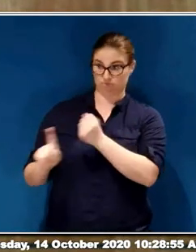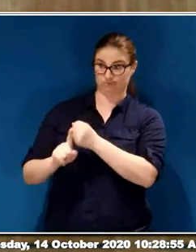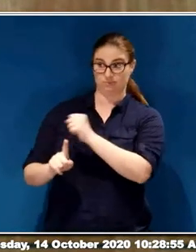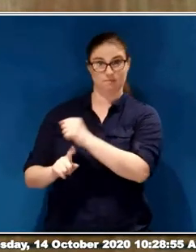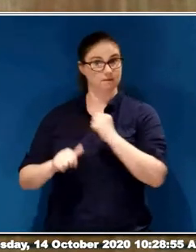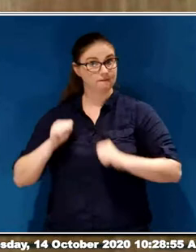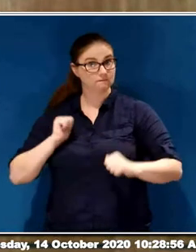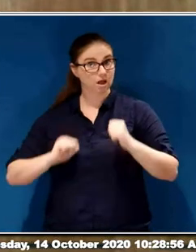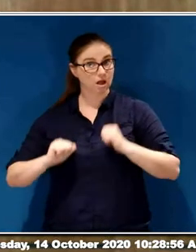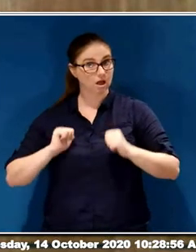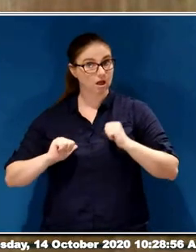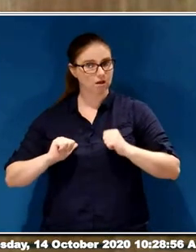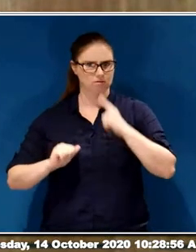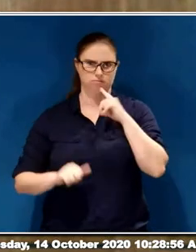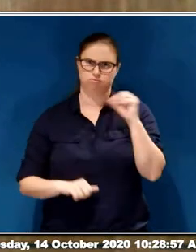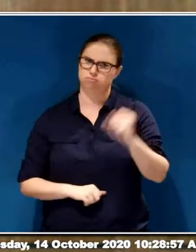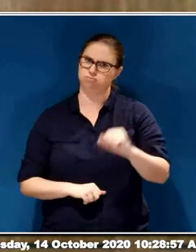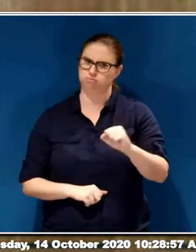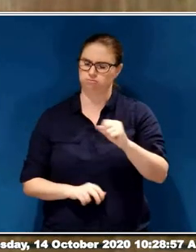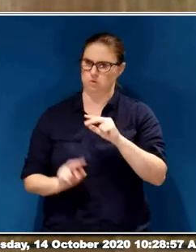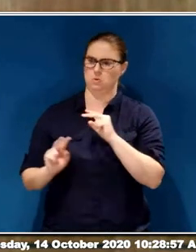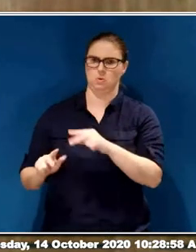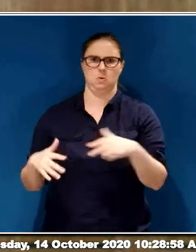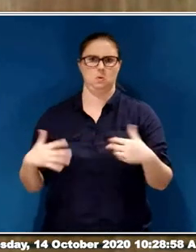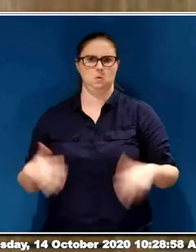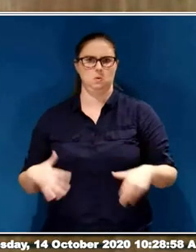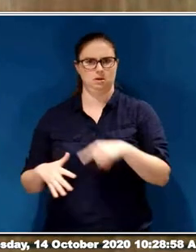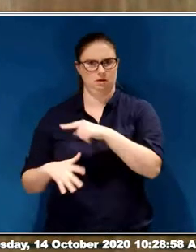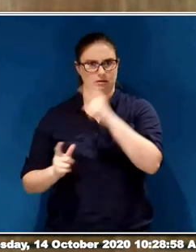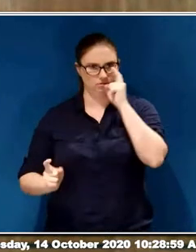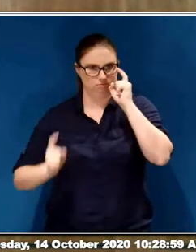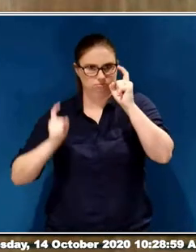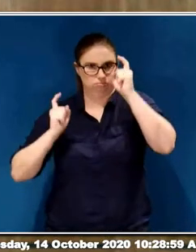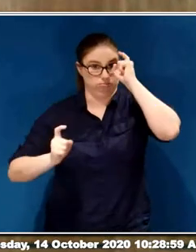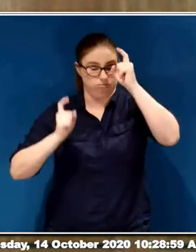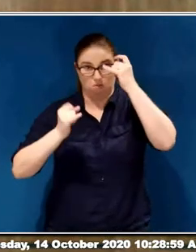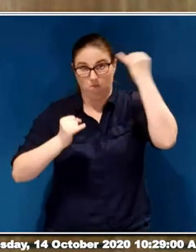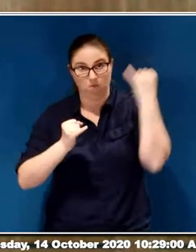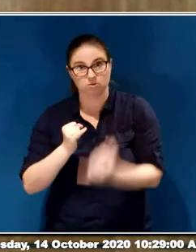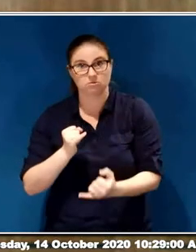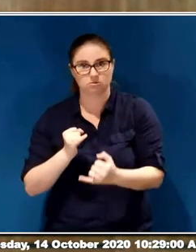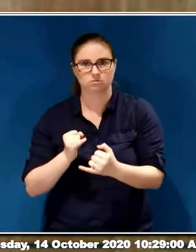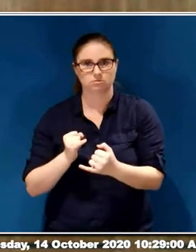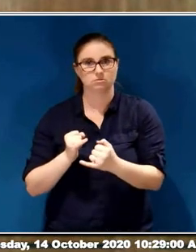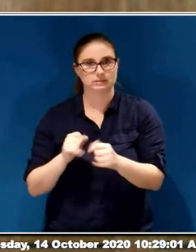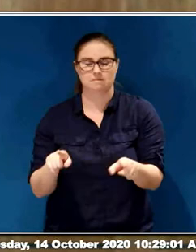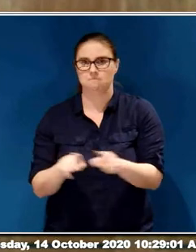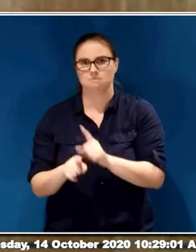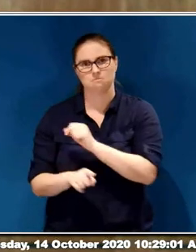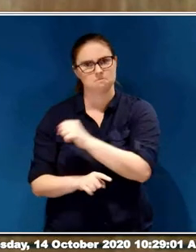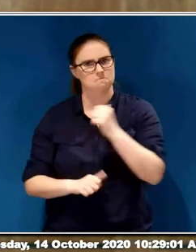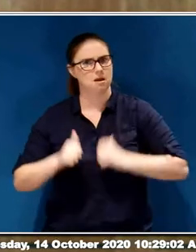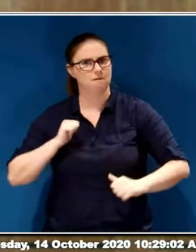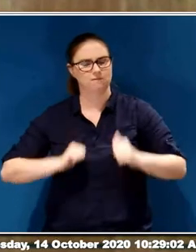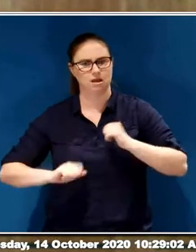His anxiety increased and his behaviour began to deteriorate pretty rapidly.